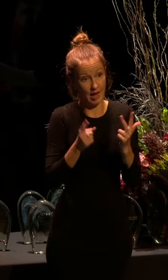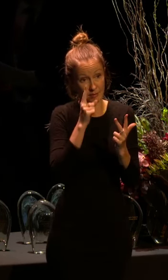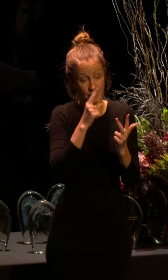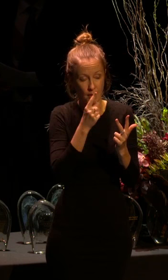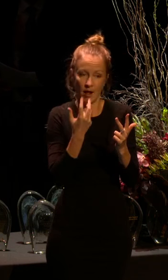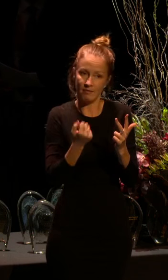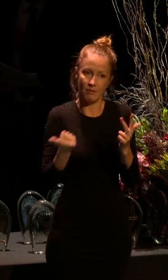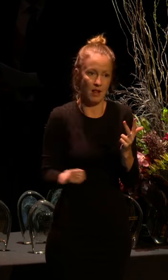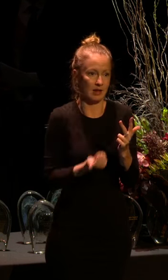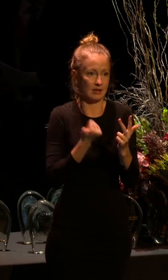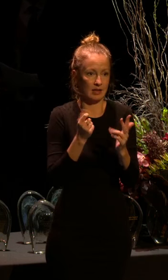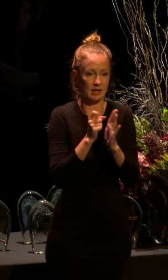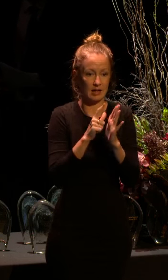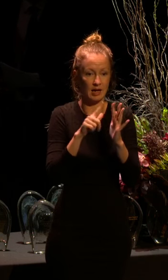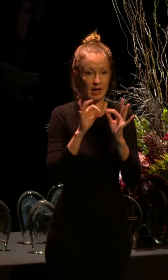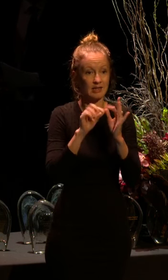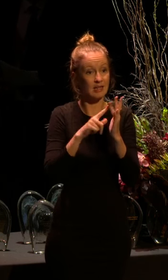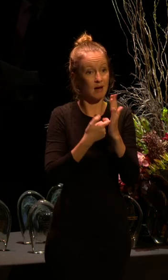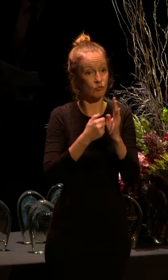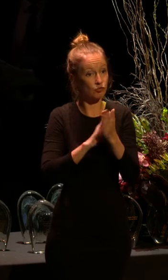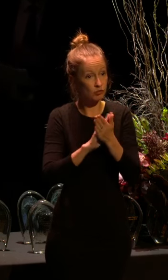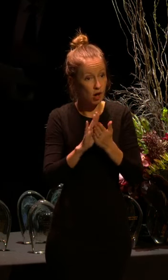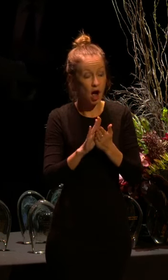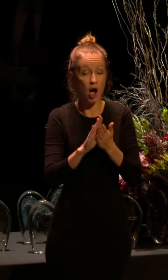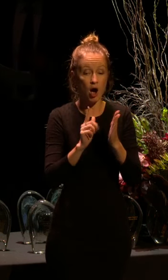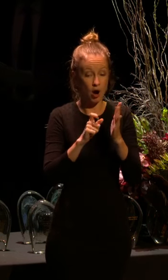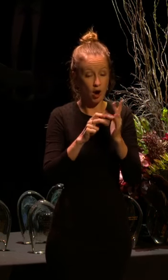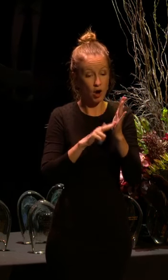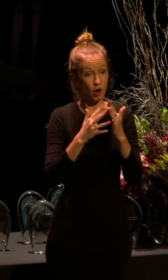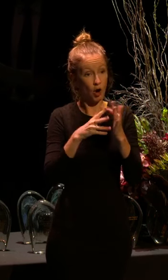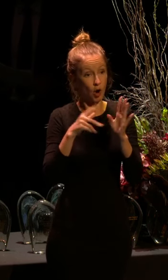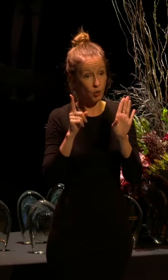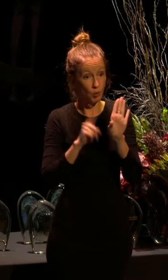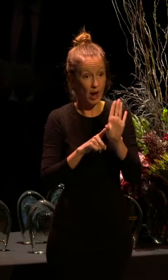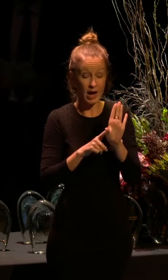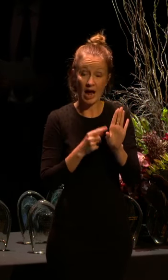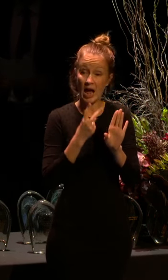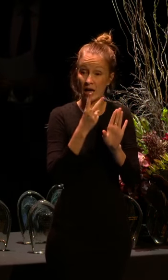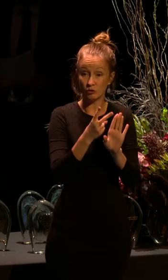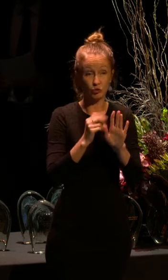Deborah Conway with her top-20 single It's Only The Beginning and two top-20 albums.